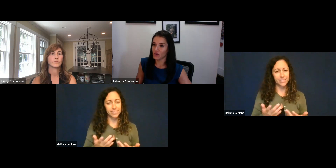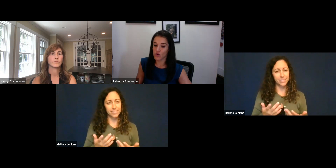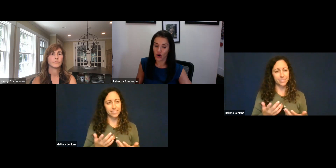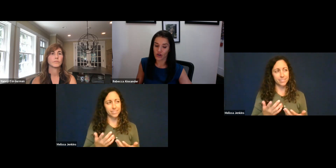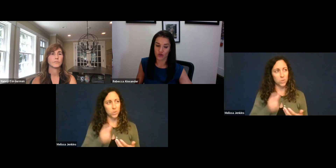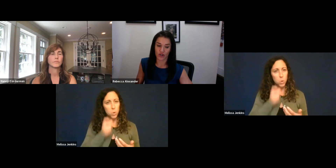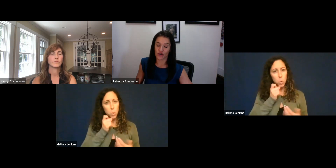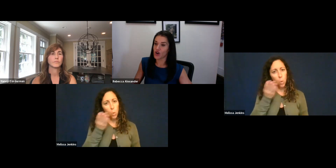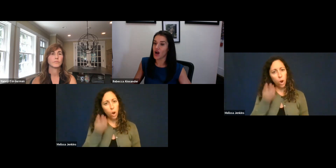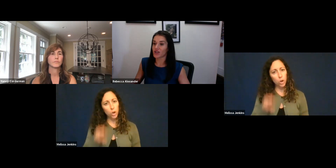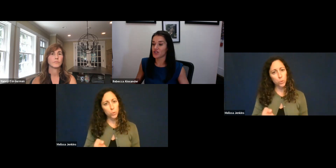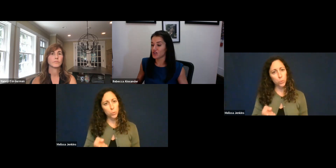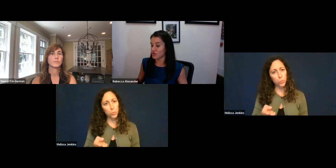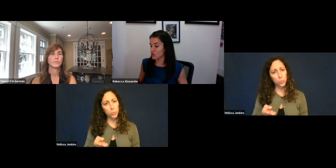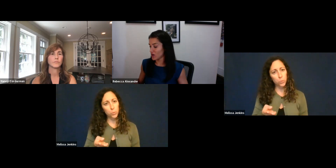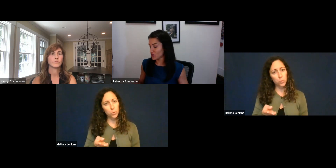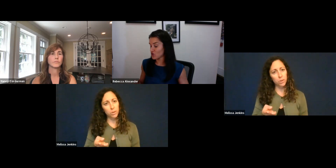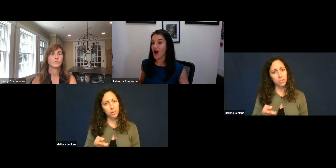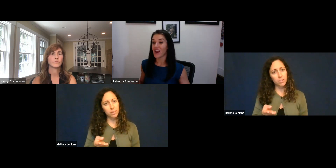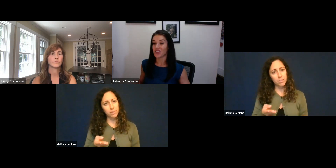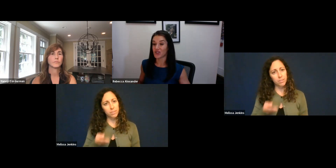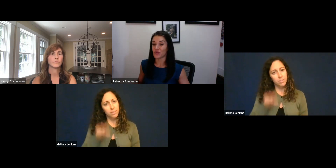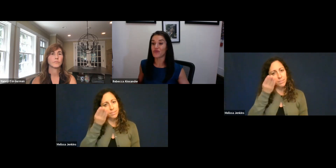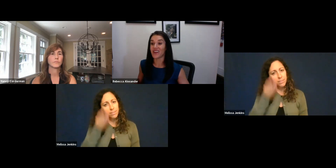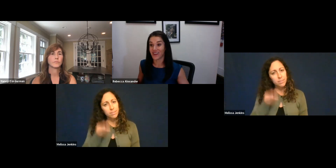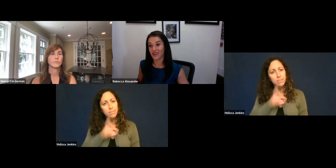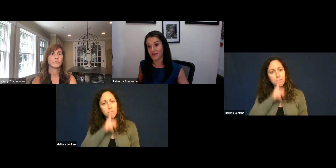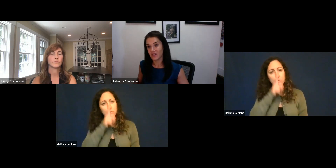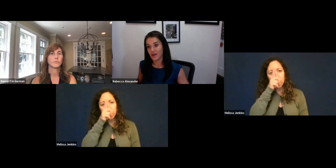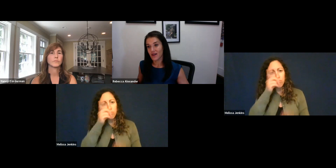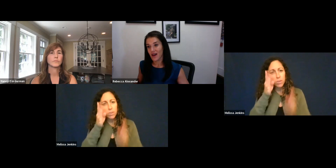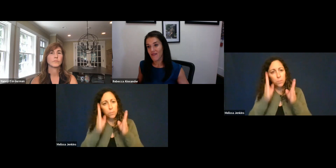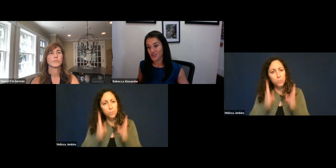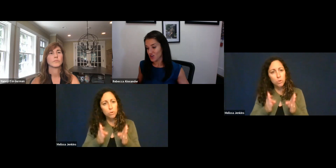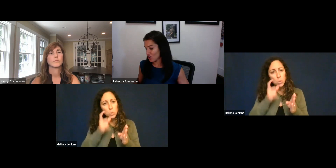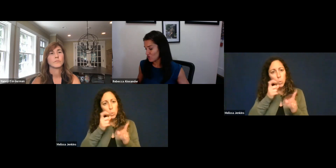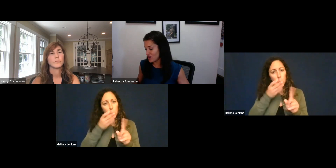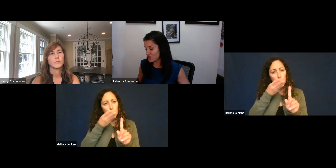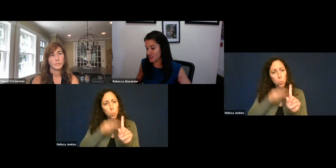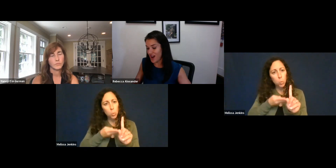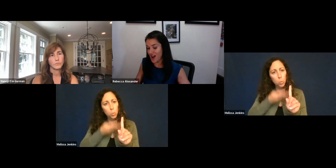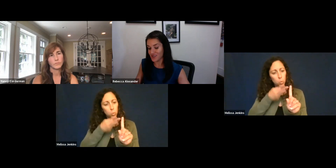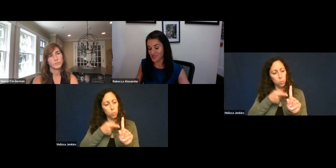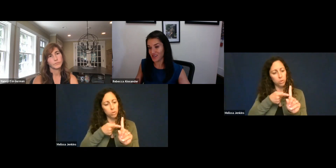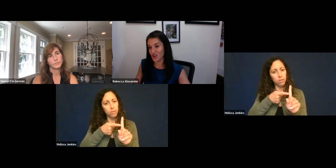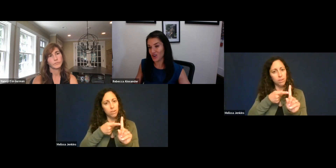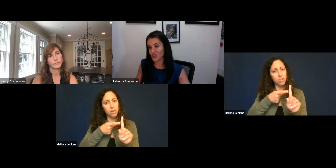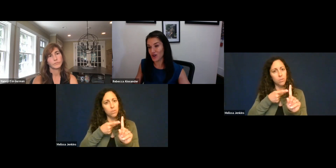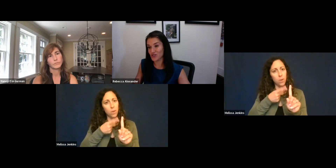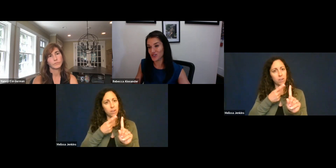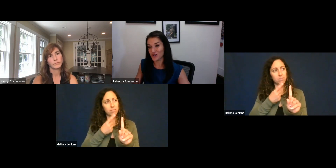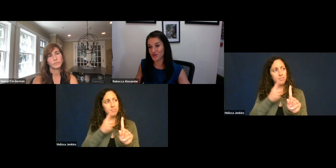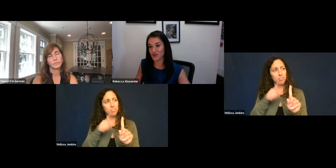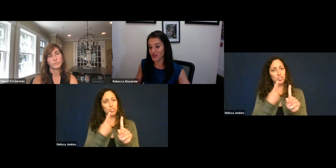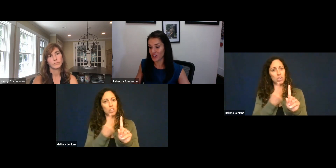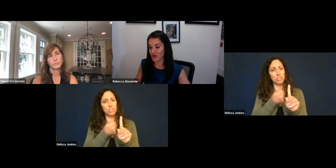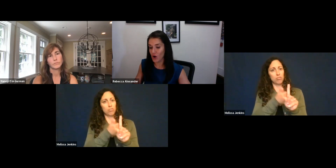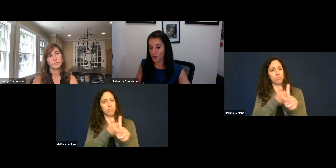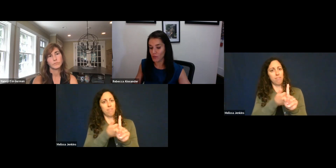Who are you when you're not consumed with trying to fit in? And that's a hard question to ask. It's a hard question to sort of figure out.